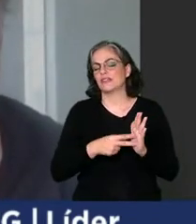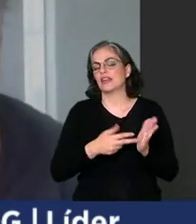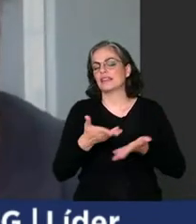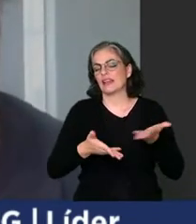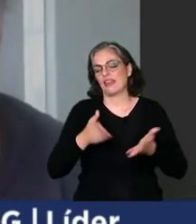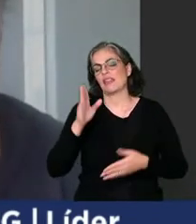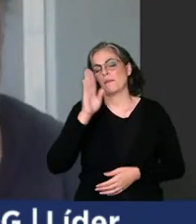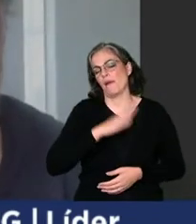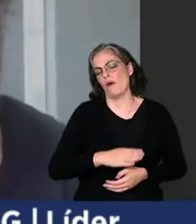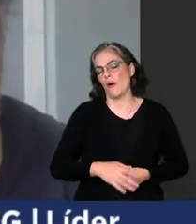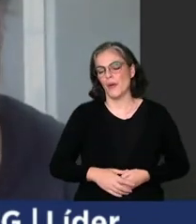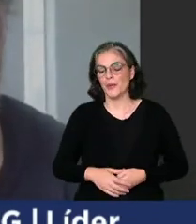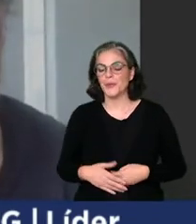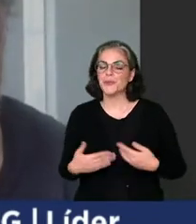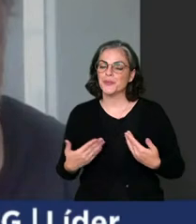MODALIDADES DE MAUS-TRATOS. NESSE SENTIDO, QUERO AQUI